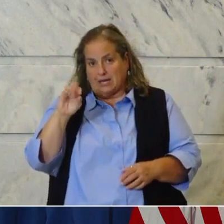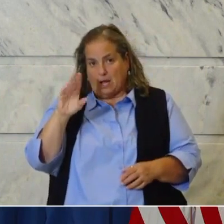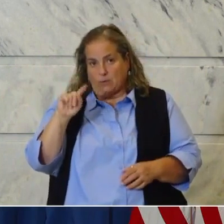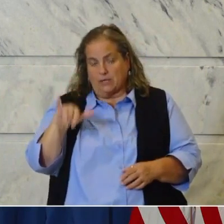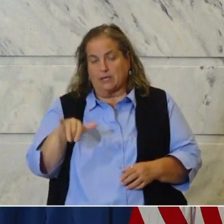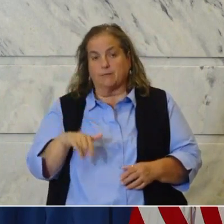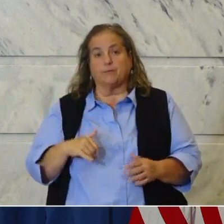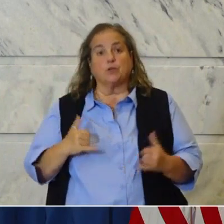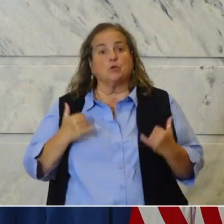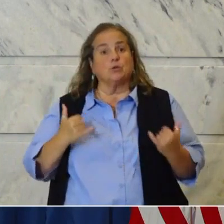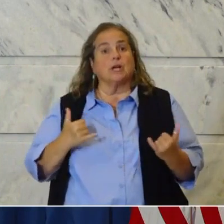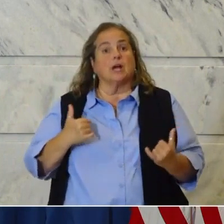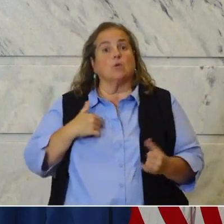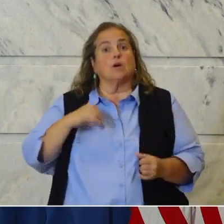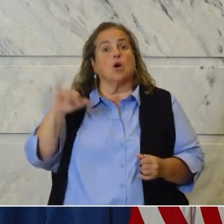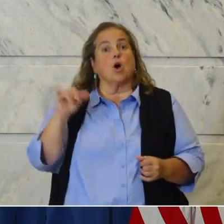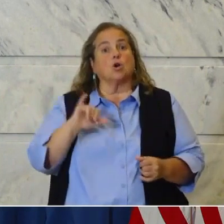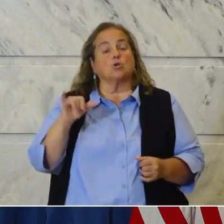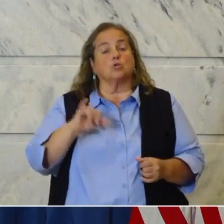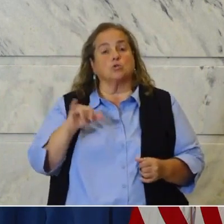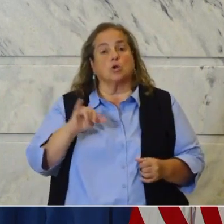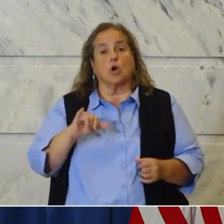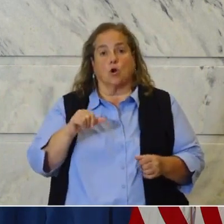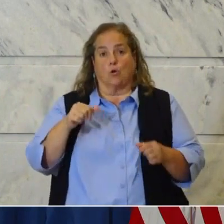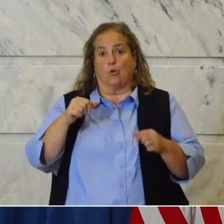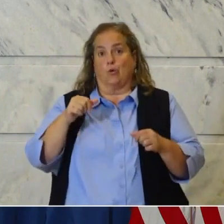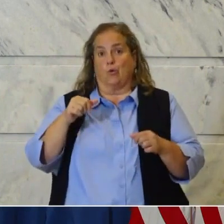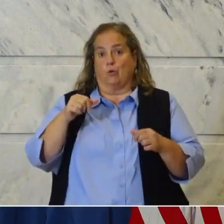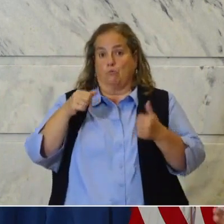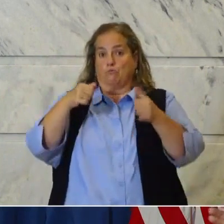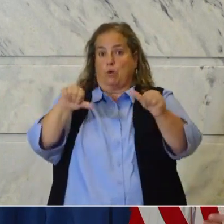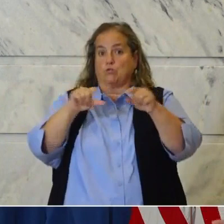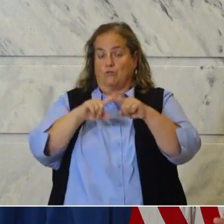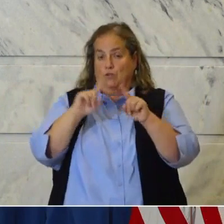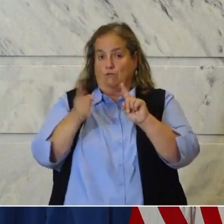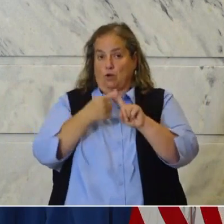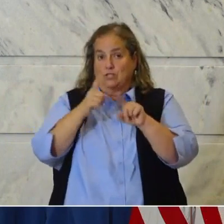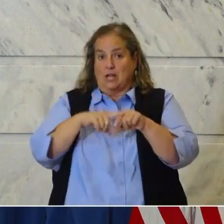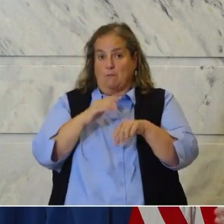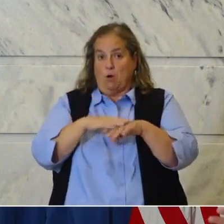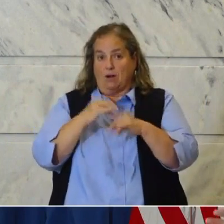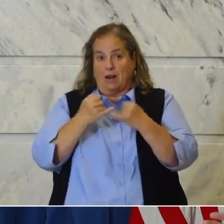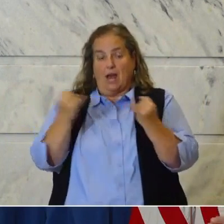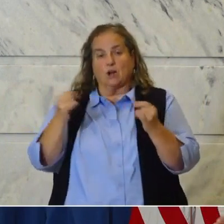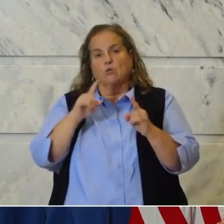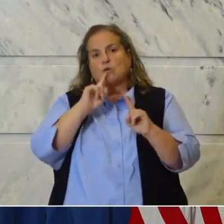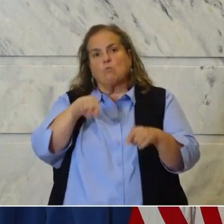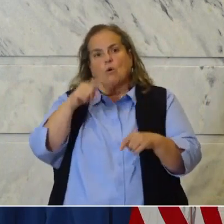Today we're also posting for the first time online reports on schools and